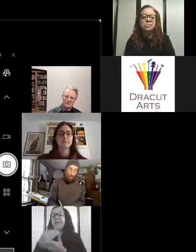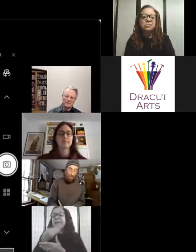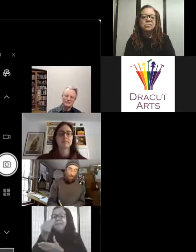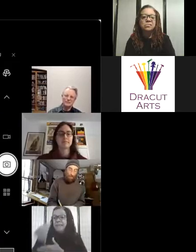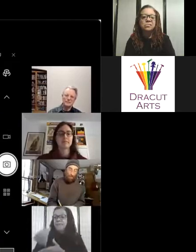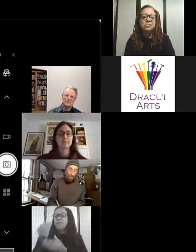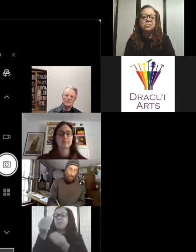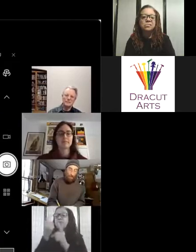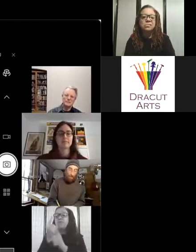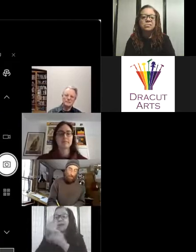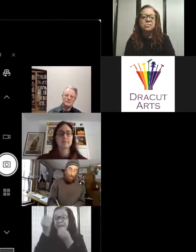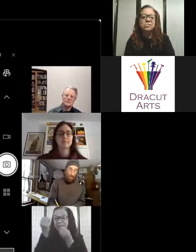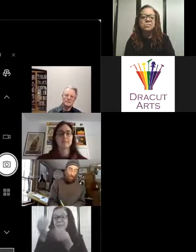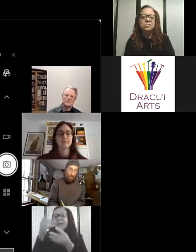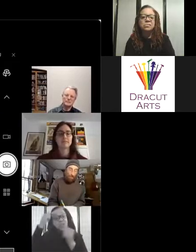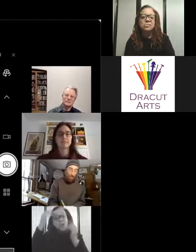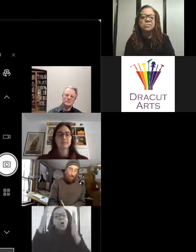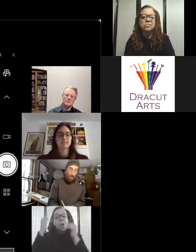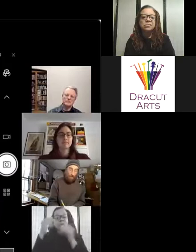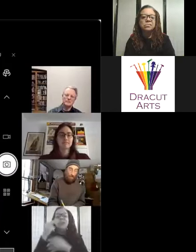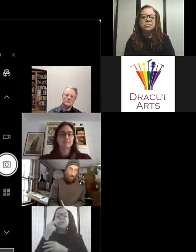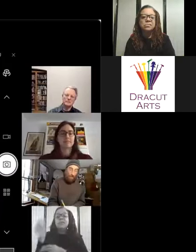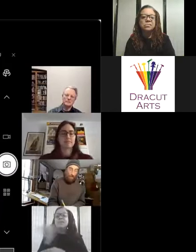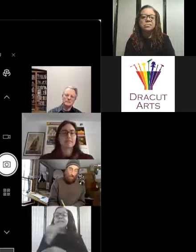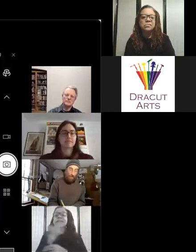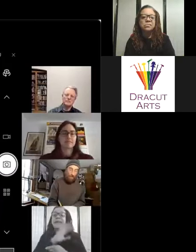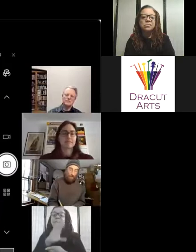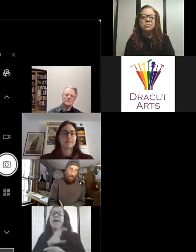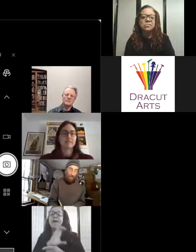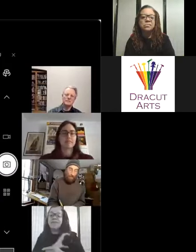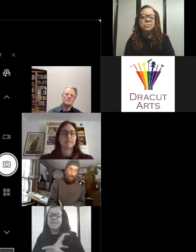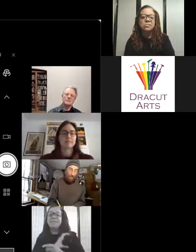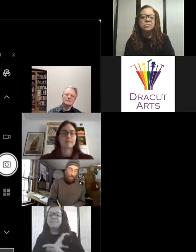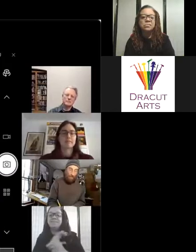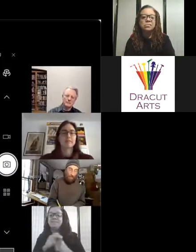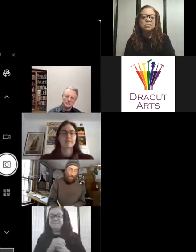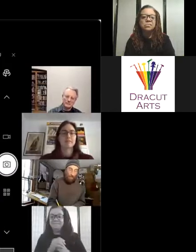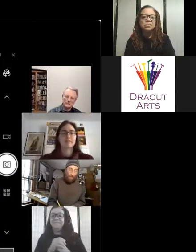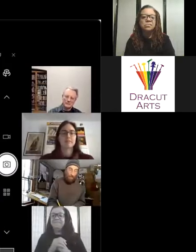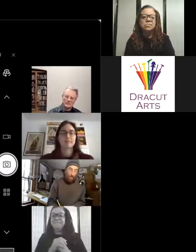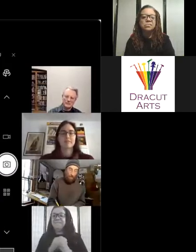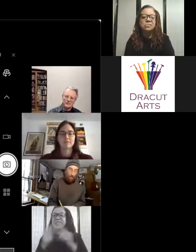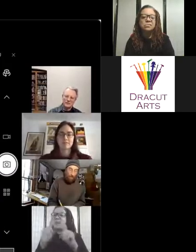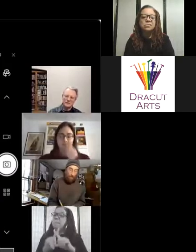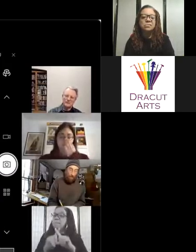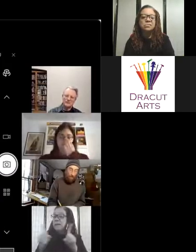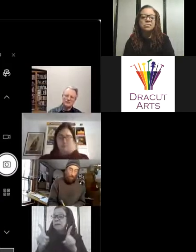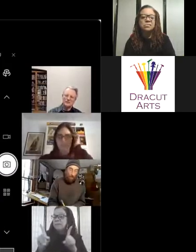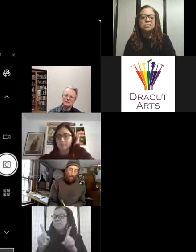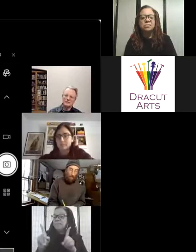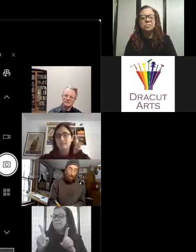hopefully you'll see them all as the same character, and you'll see that continuity. But you know, it's no more if they're actually different